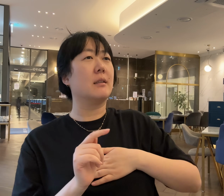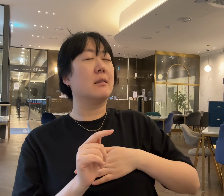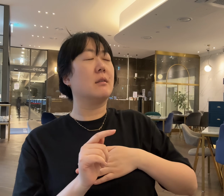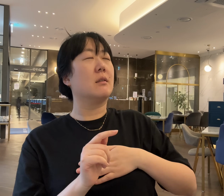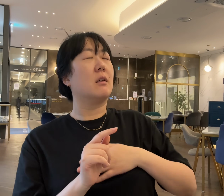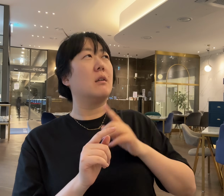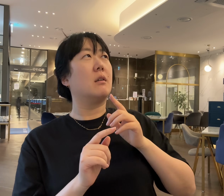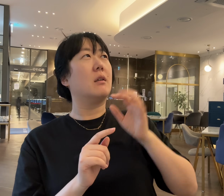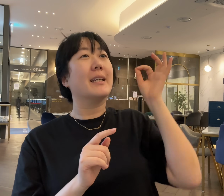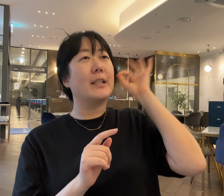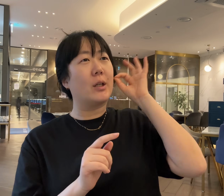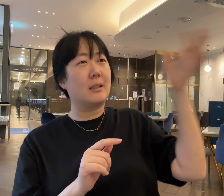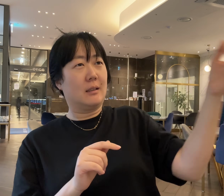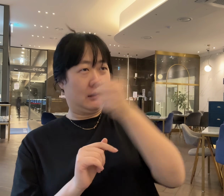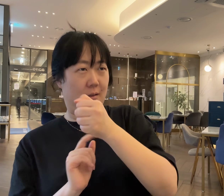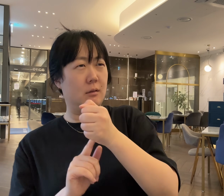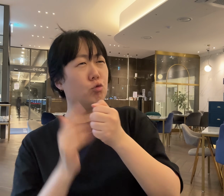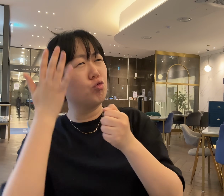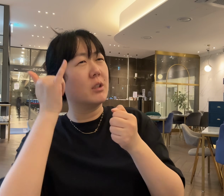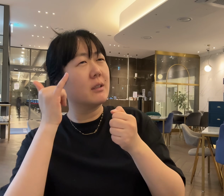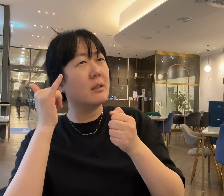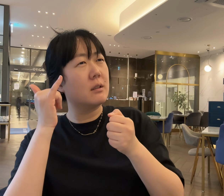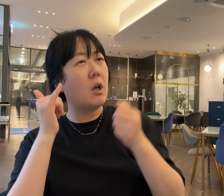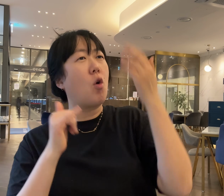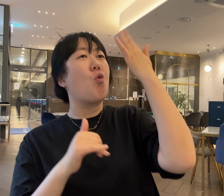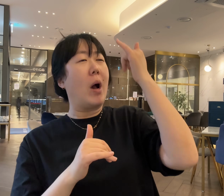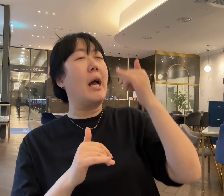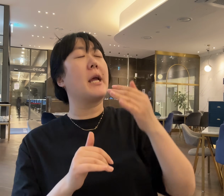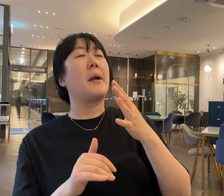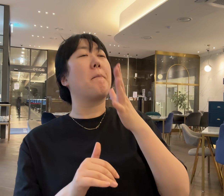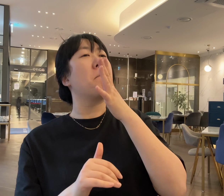always seek to hire hearing people?